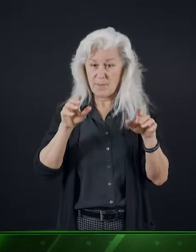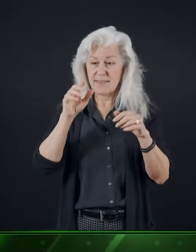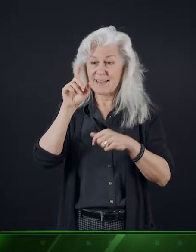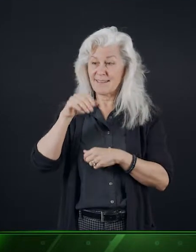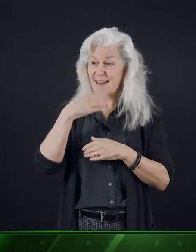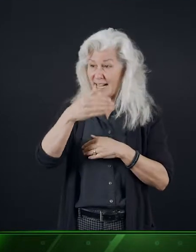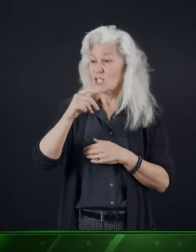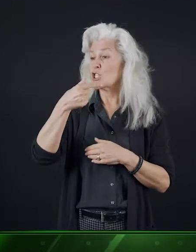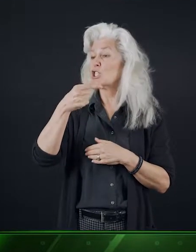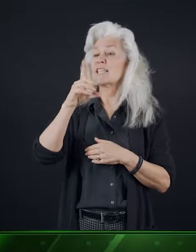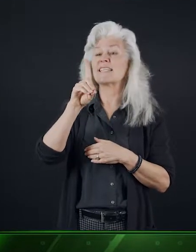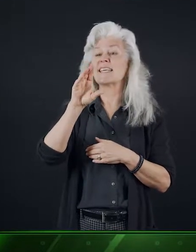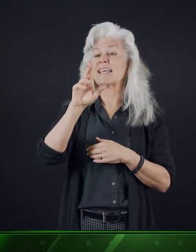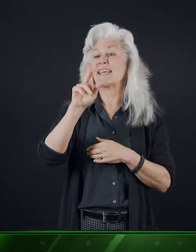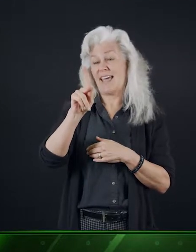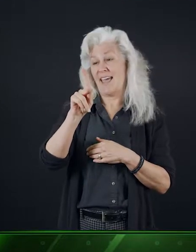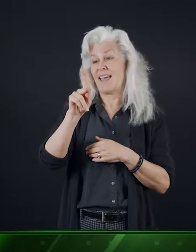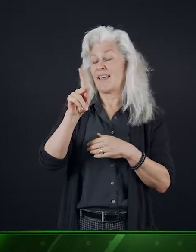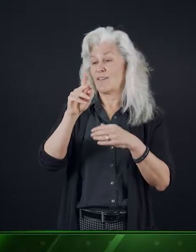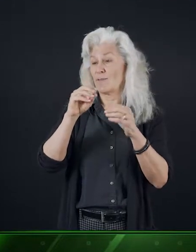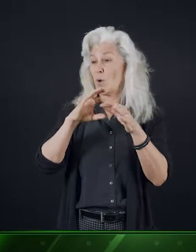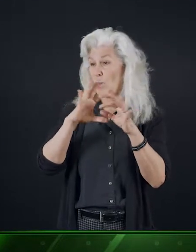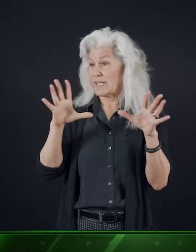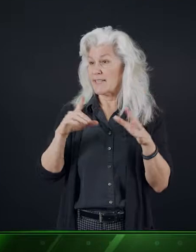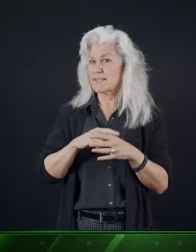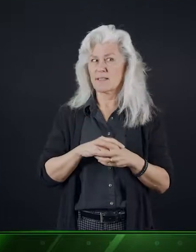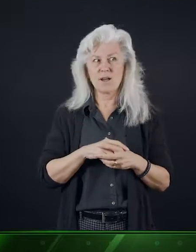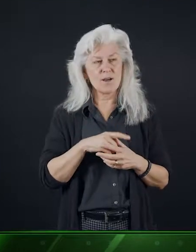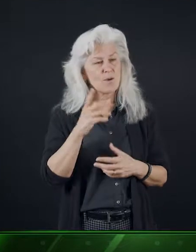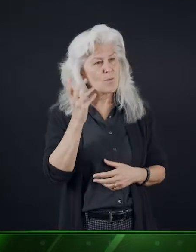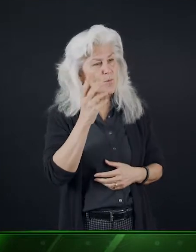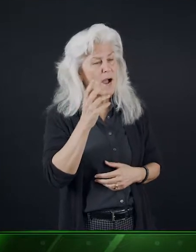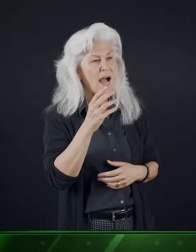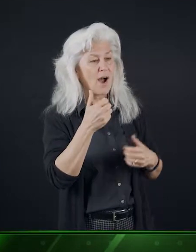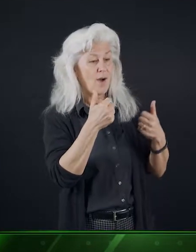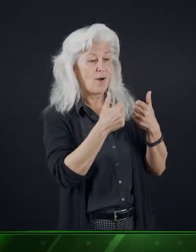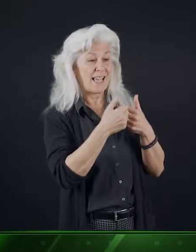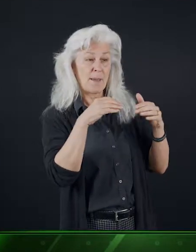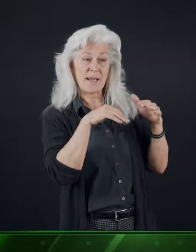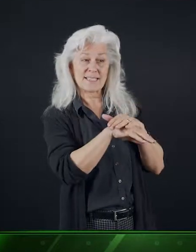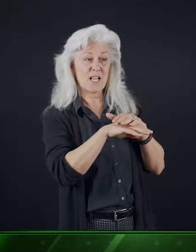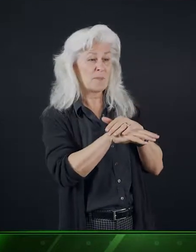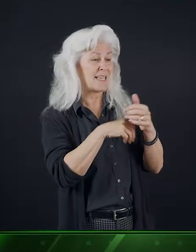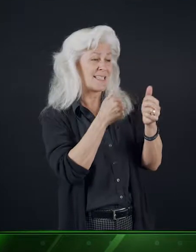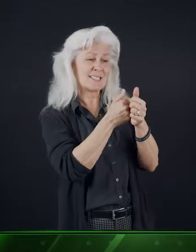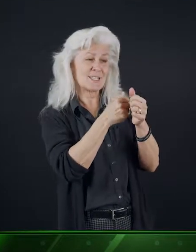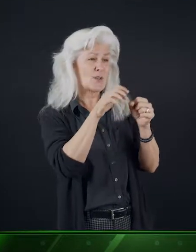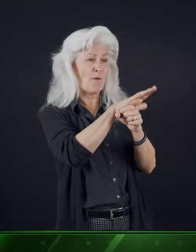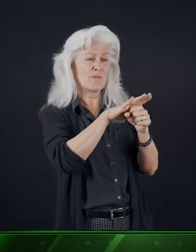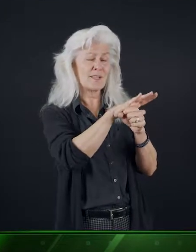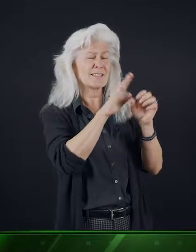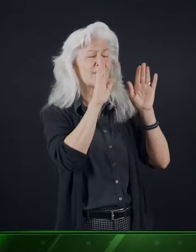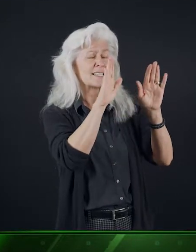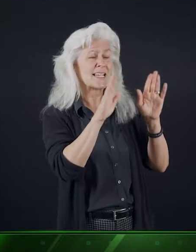Love that. Games accessibility really is its own field, and it's super awesome that y'all have taken the time to compile